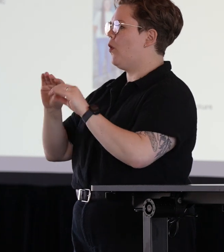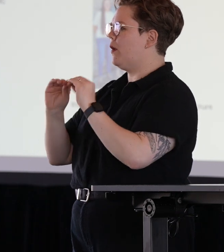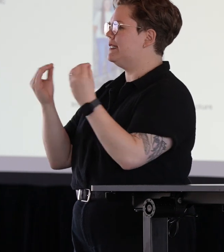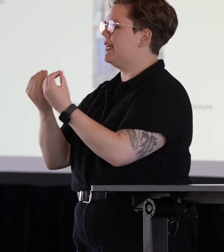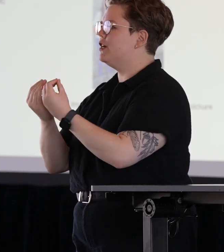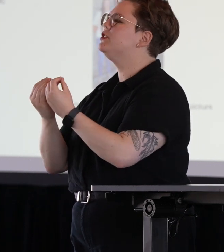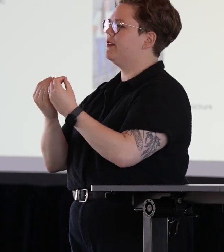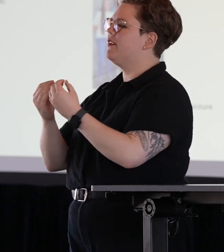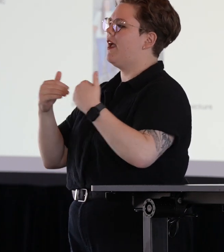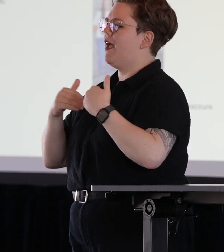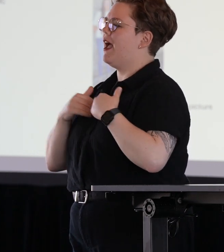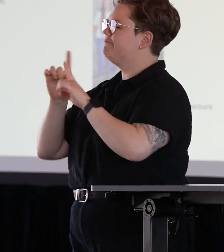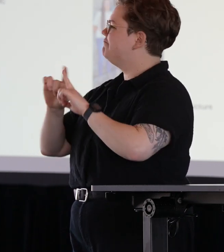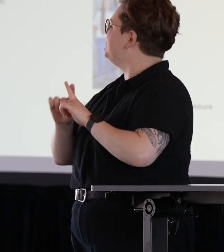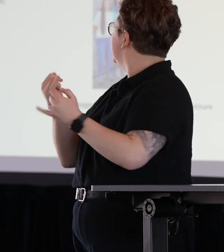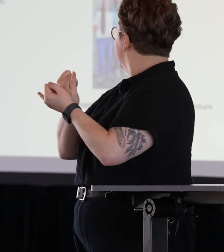universally designed on Independent Living Center and